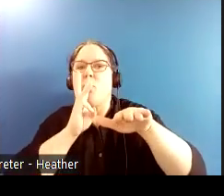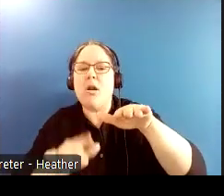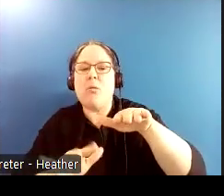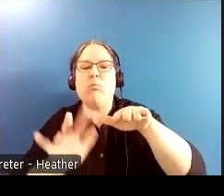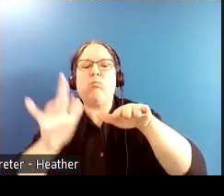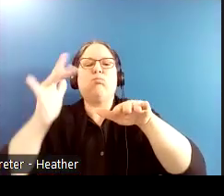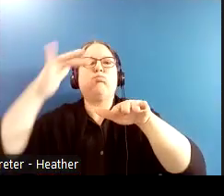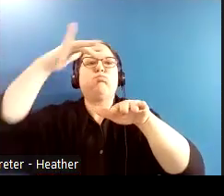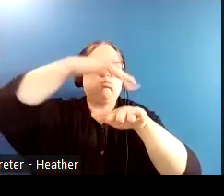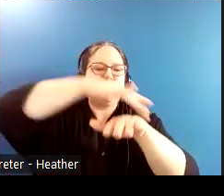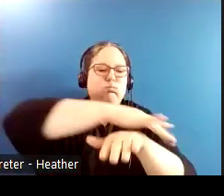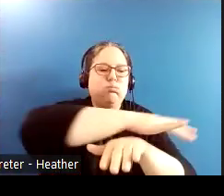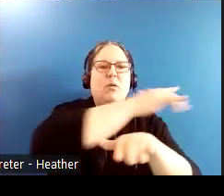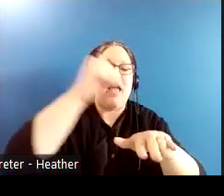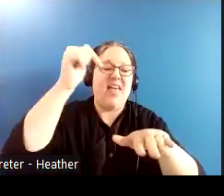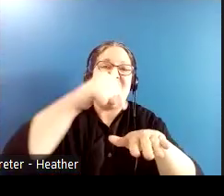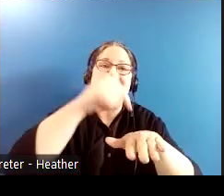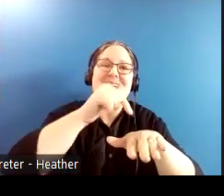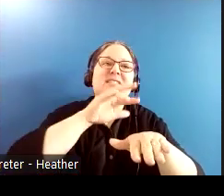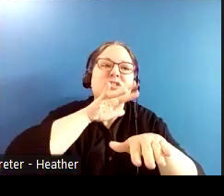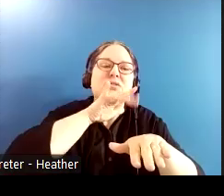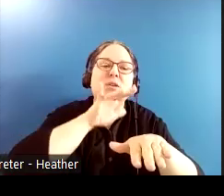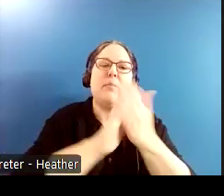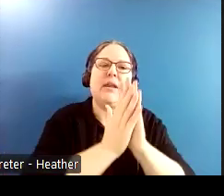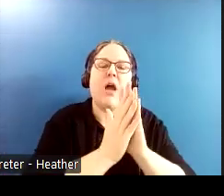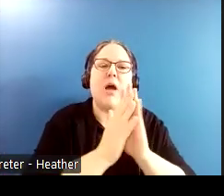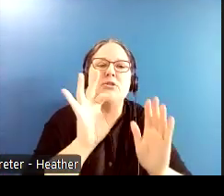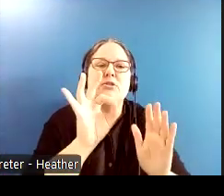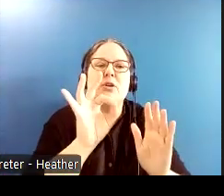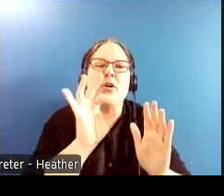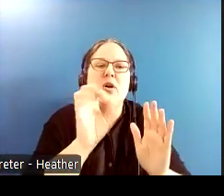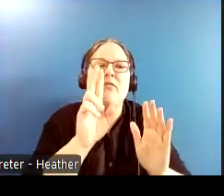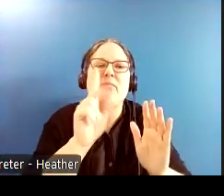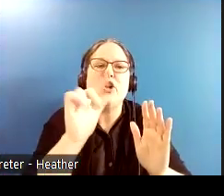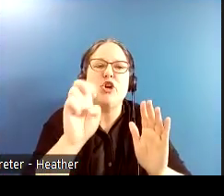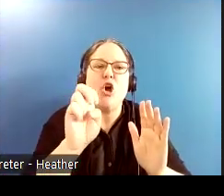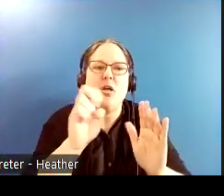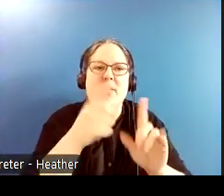those farms wouldn't be as fertile. The downside though is that these particular farms or these